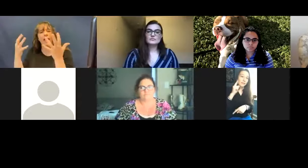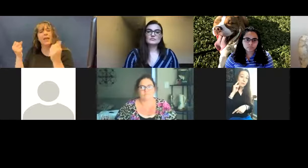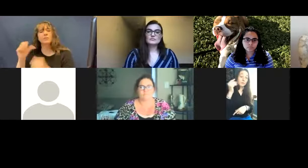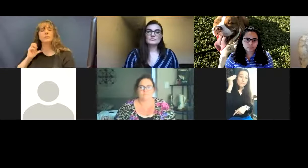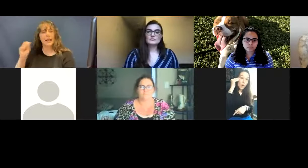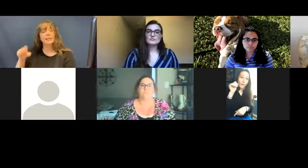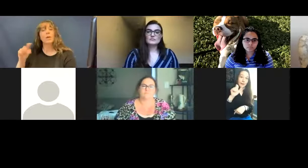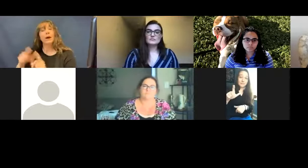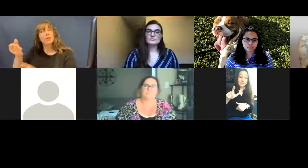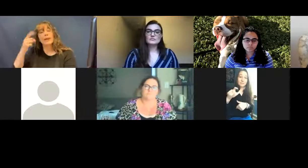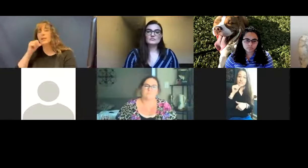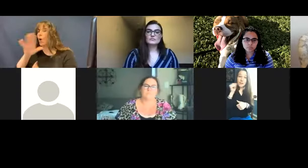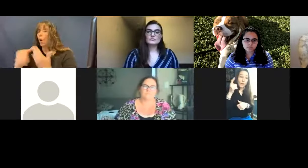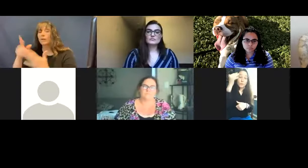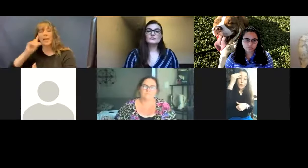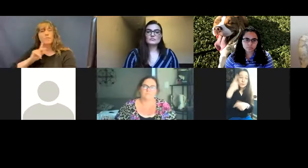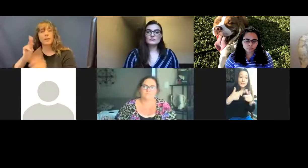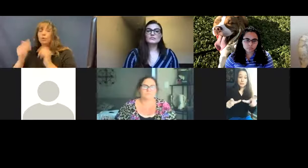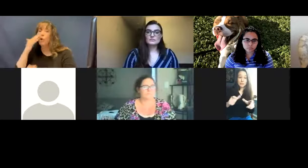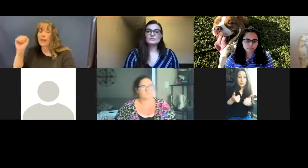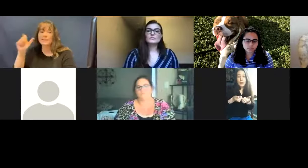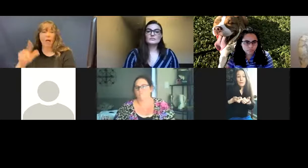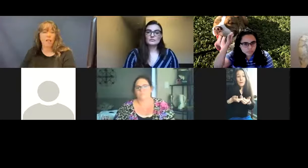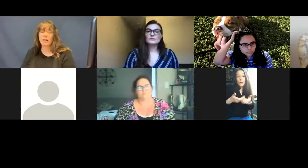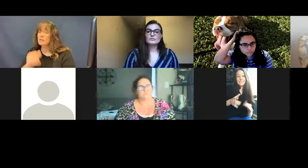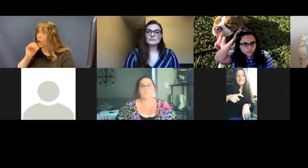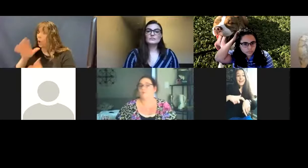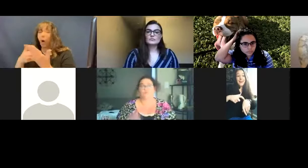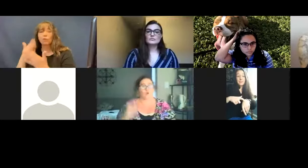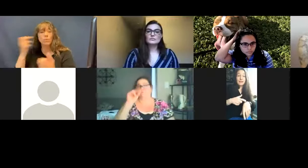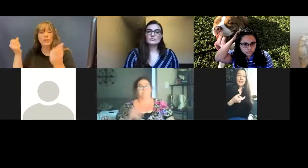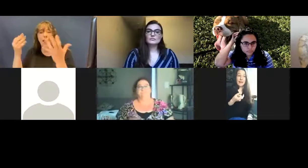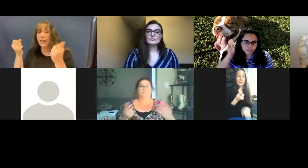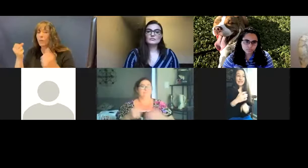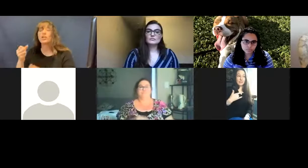people know ASL. Not all know sign language. And you might be wasting time and making them